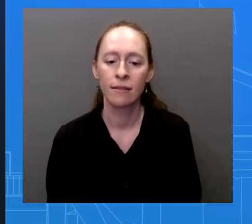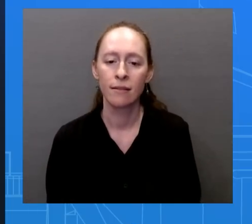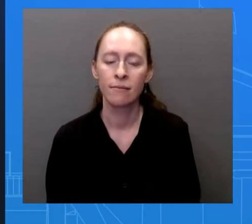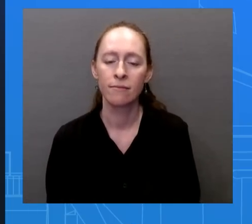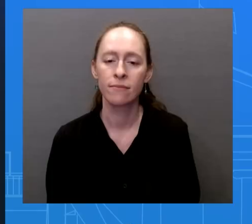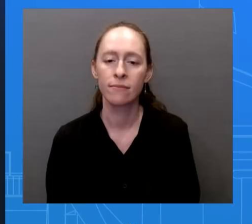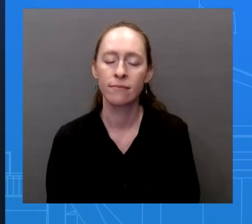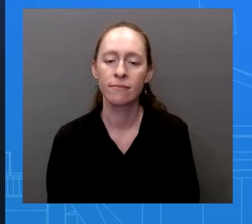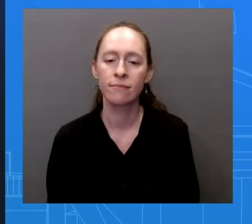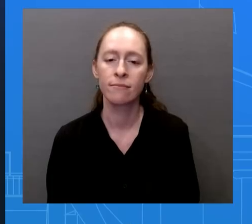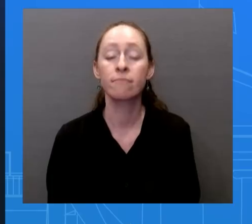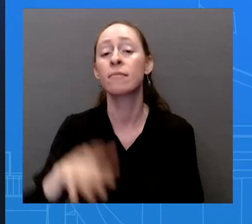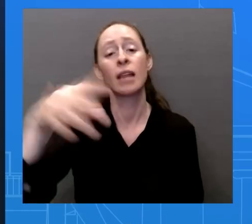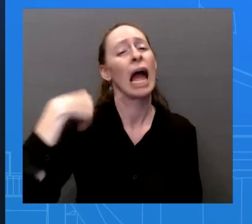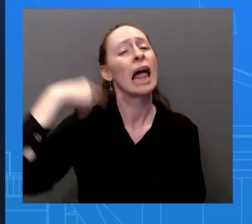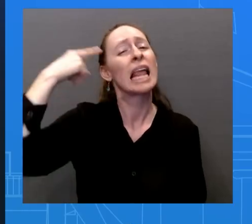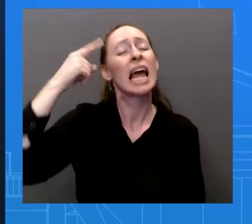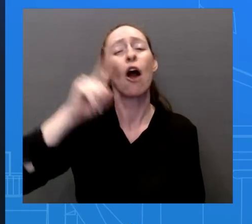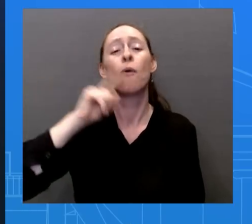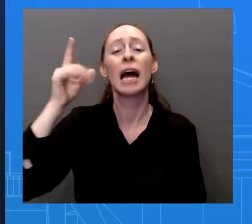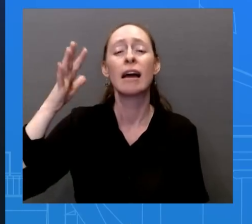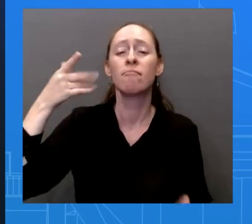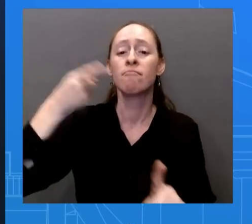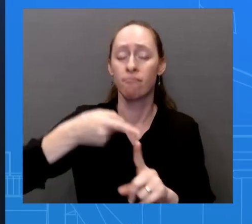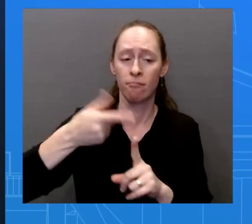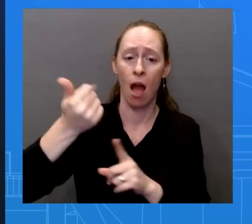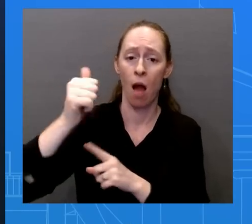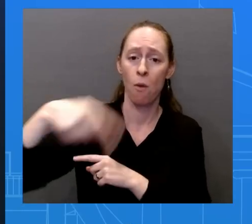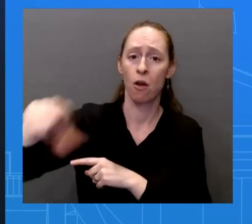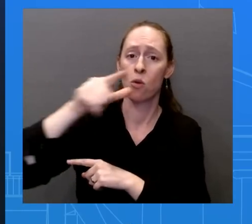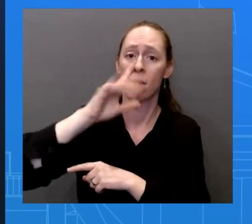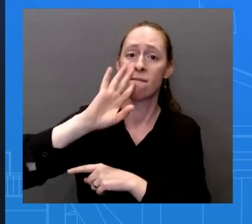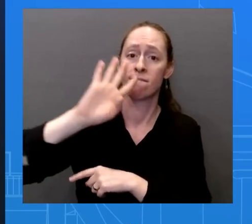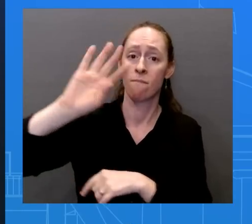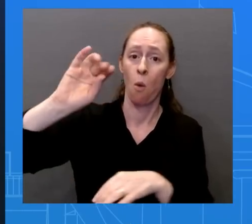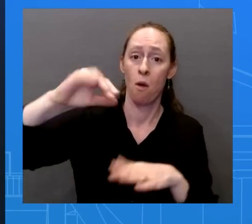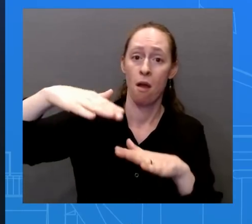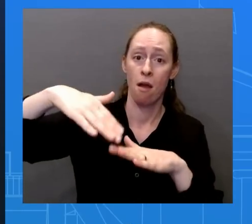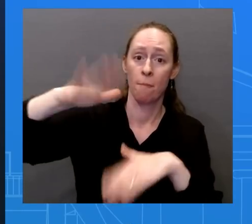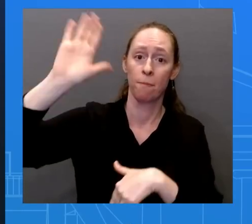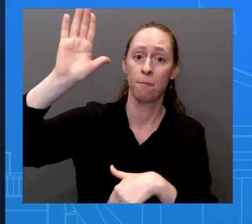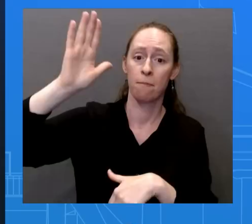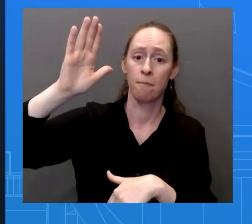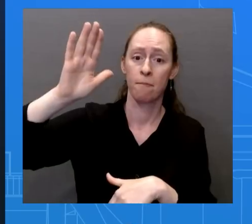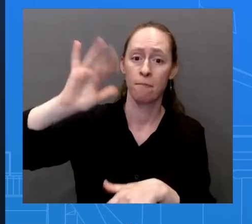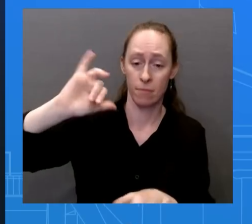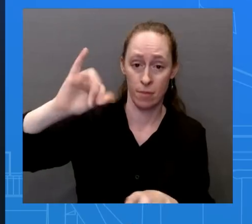If they got a booster last fall, they first became eligible for a new vaccine just a month ago.